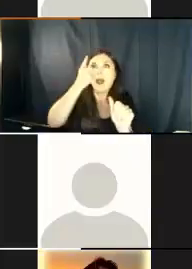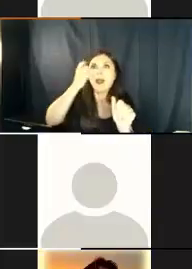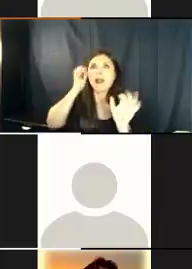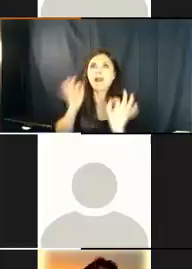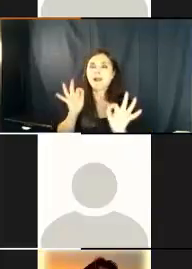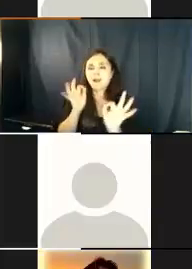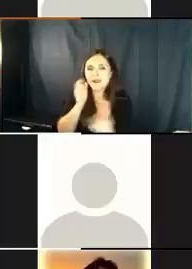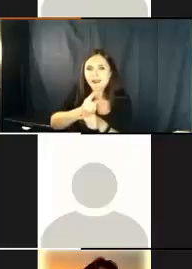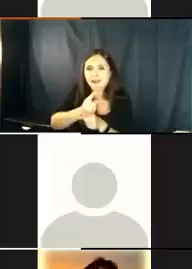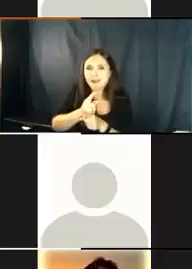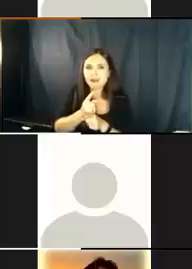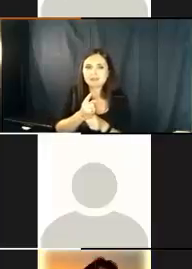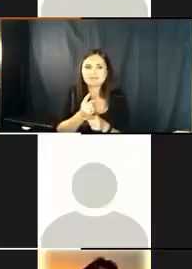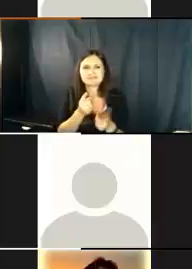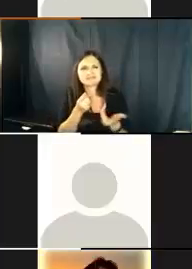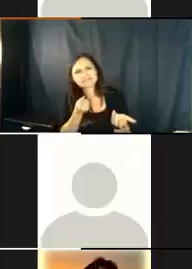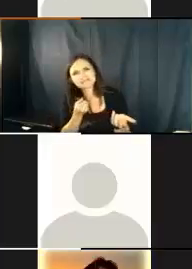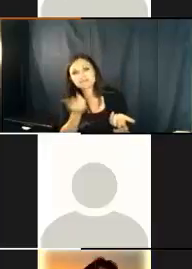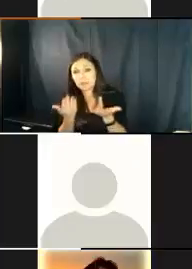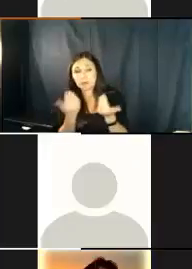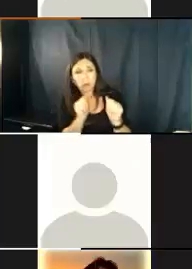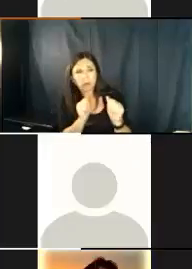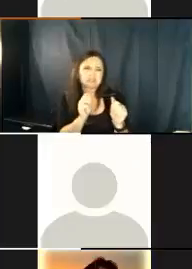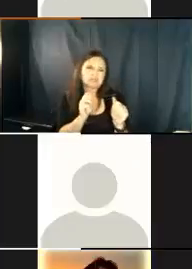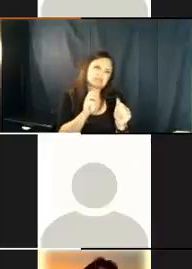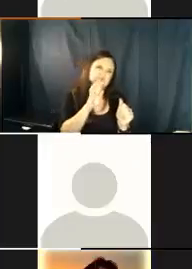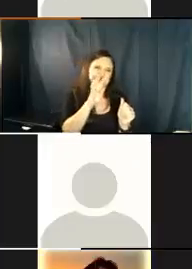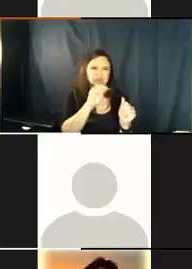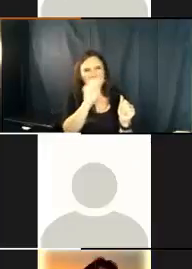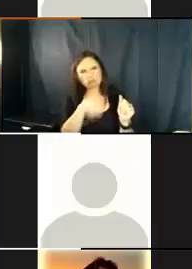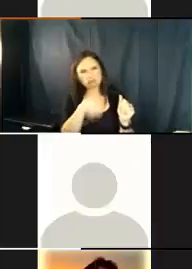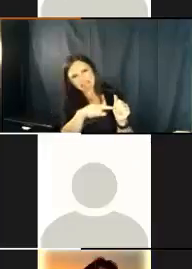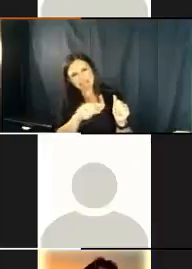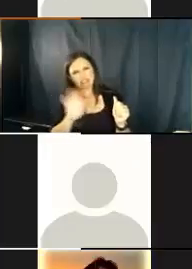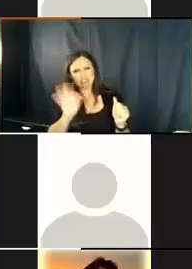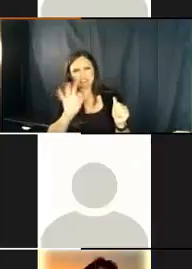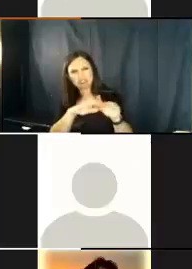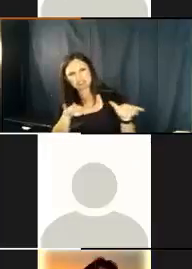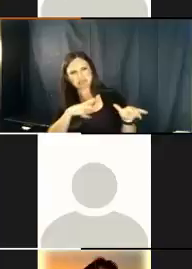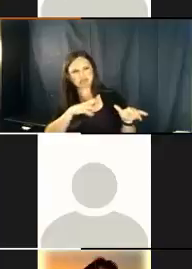I'm not going to go well 40% of this dresser looks fine so I'm just going to move on and